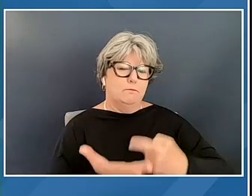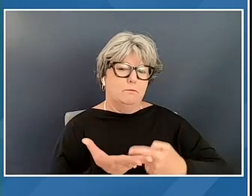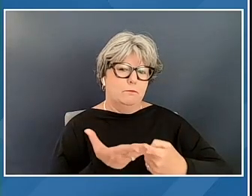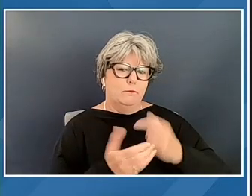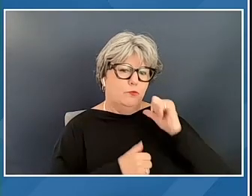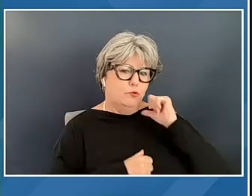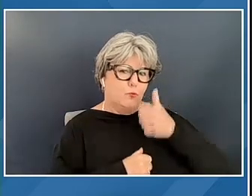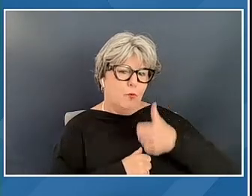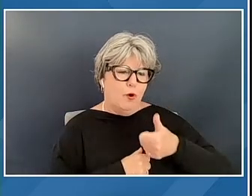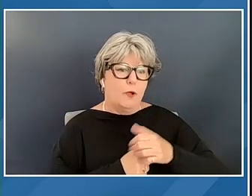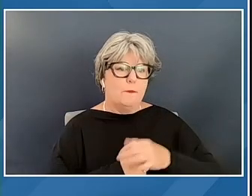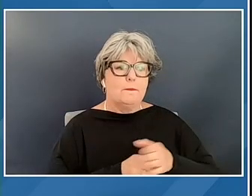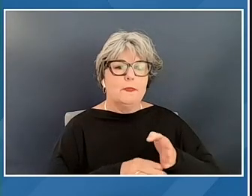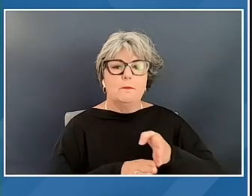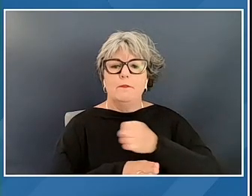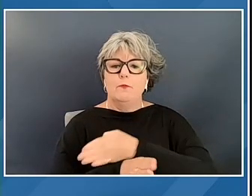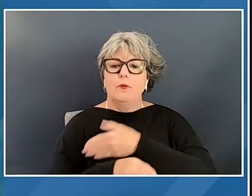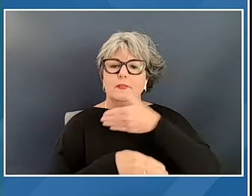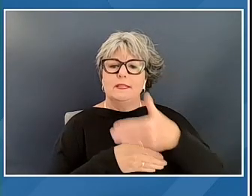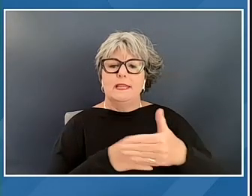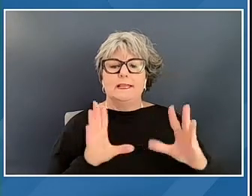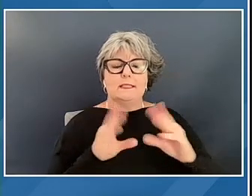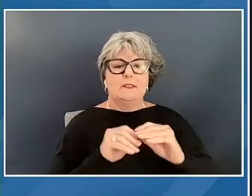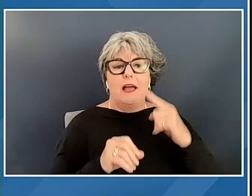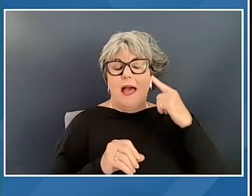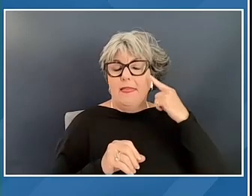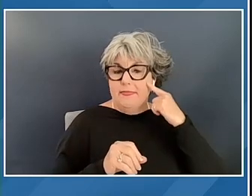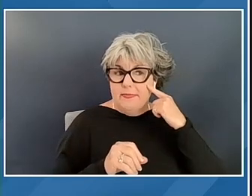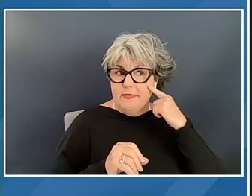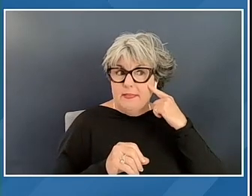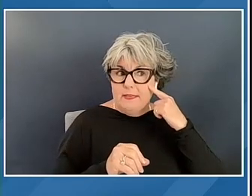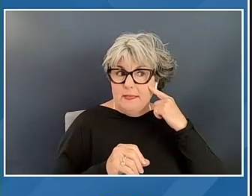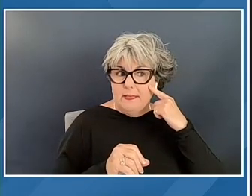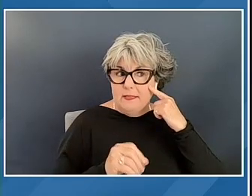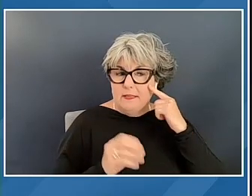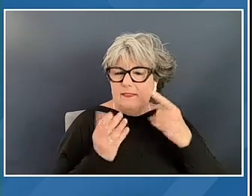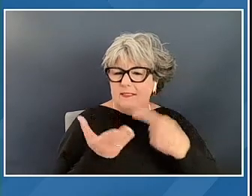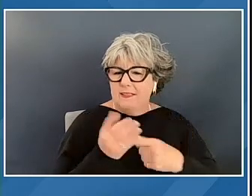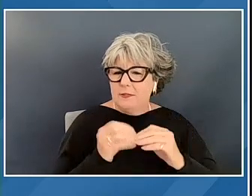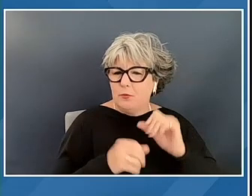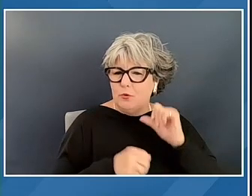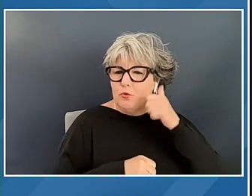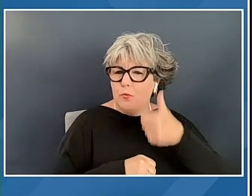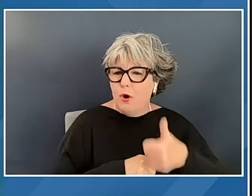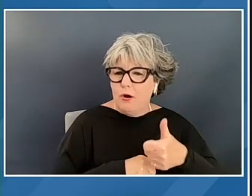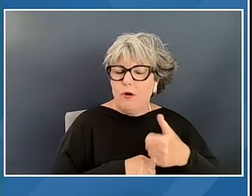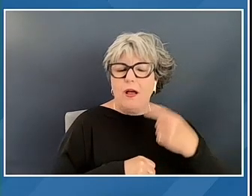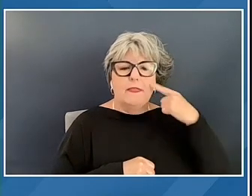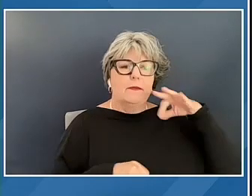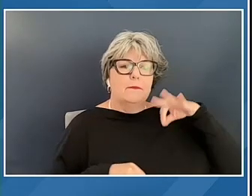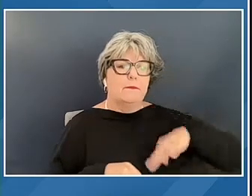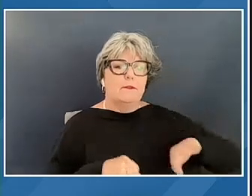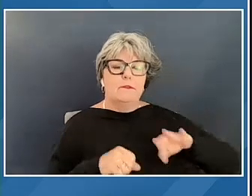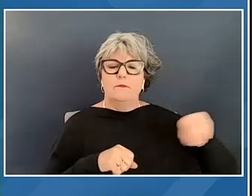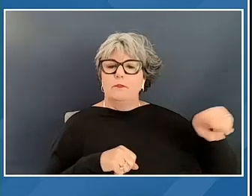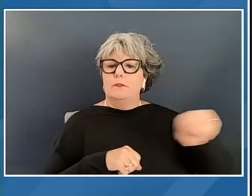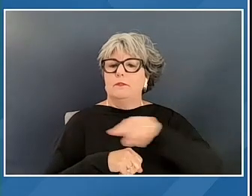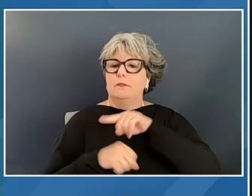before the next session, I think it would be- and I can talk about this more tomorrow, but I think it would be useful for the committee to have some guidance